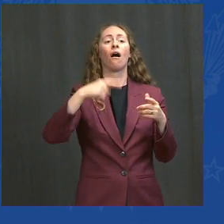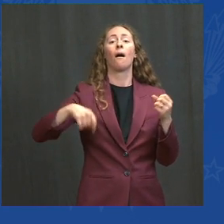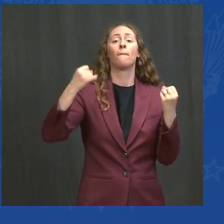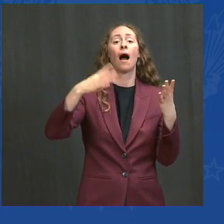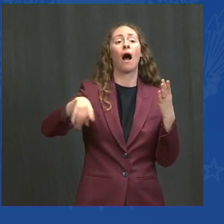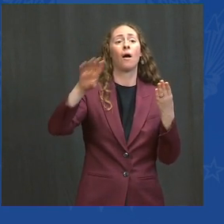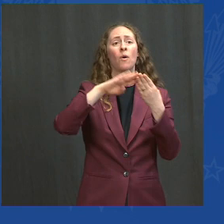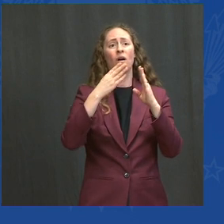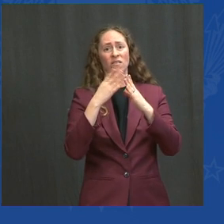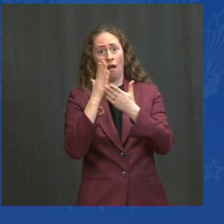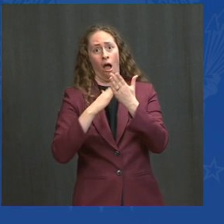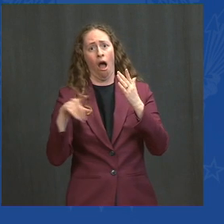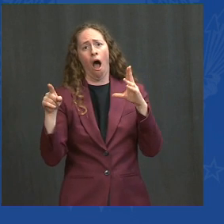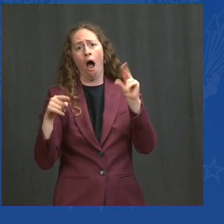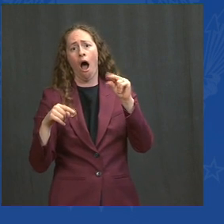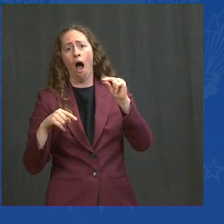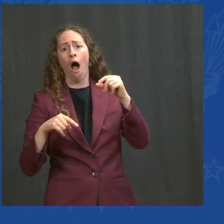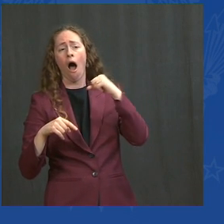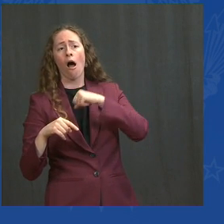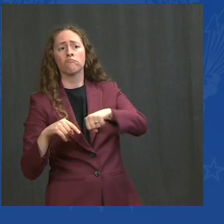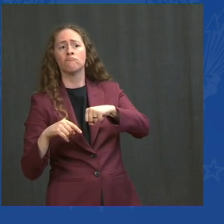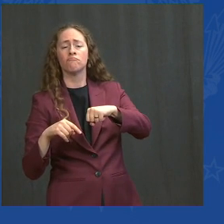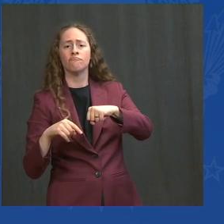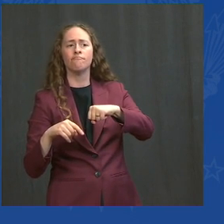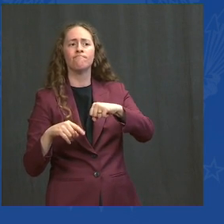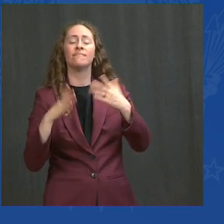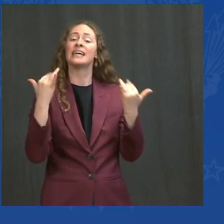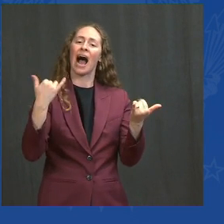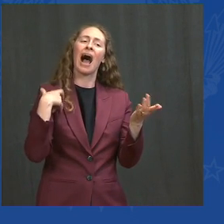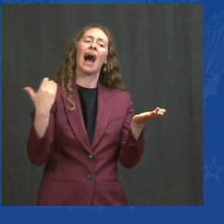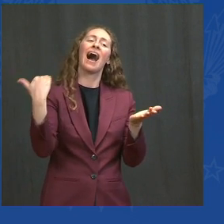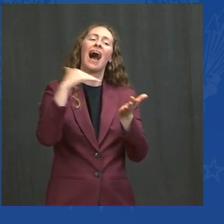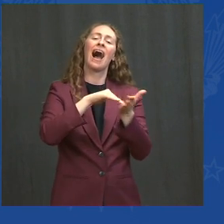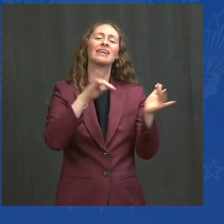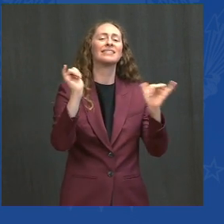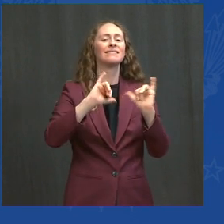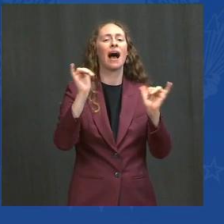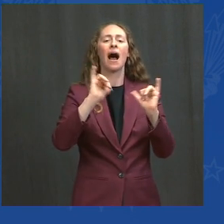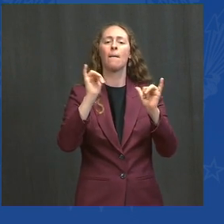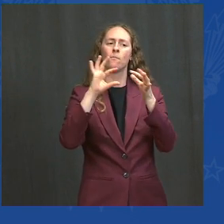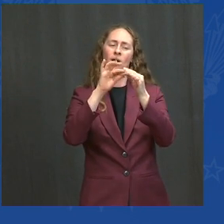Well, this is exactly what we have to do with regard to electric vehicles. This deal is also going to help our cities,